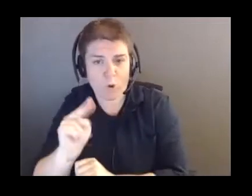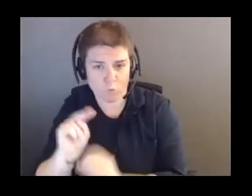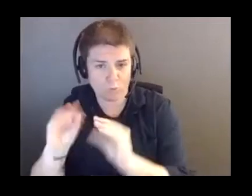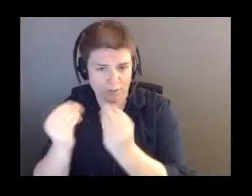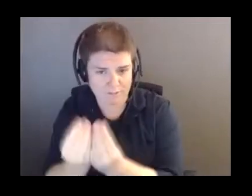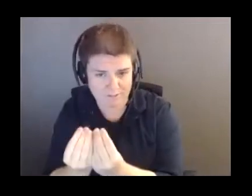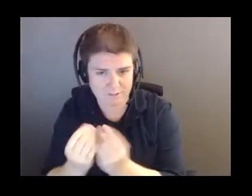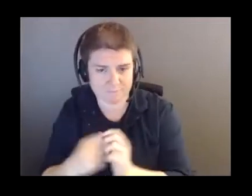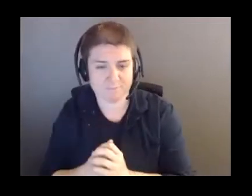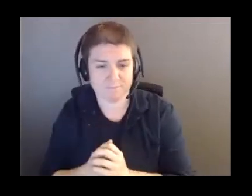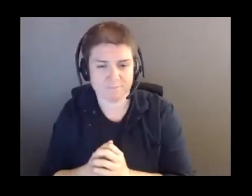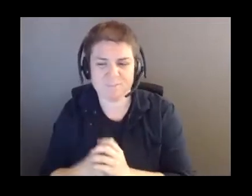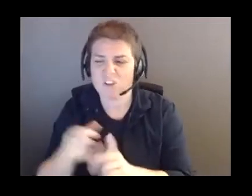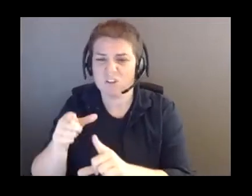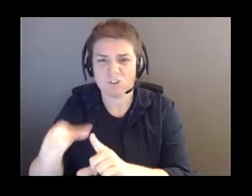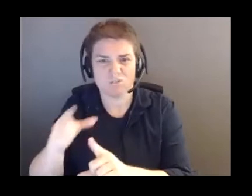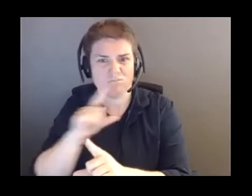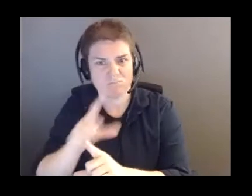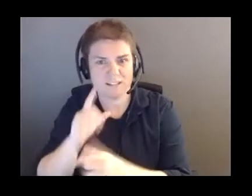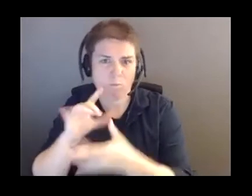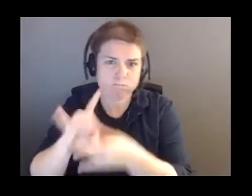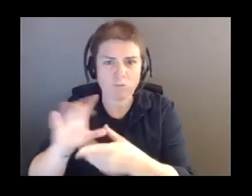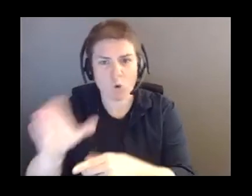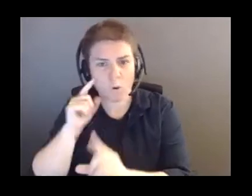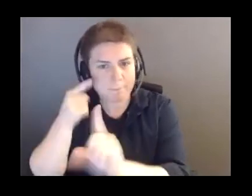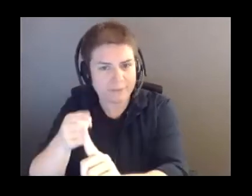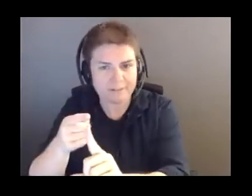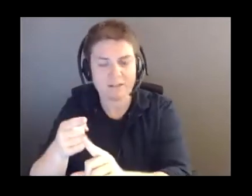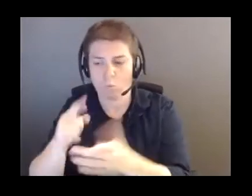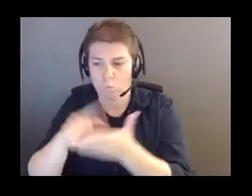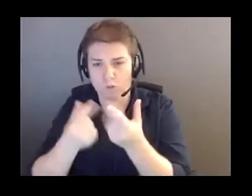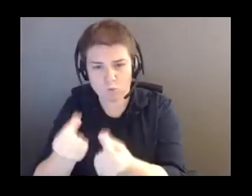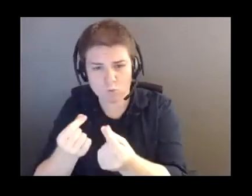be authentic to your mandate, what you want to do, and why it's important to you. This